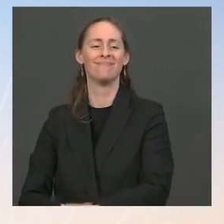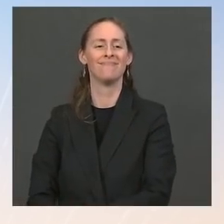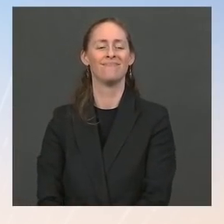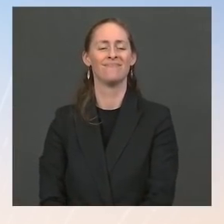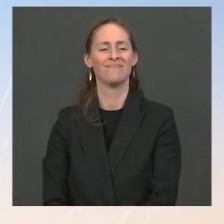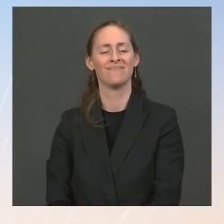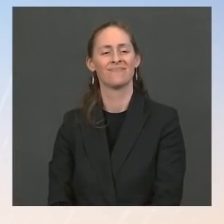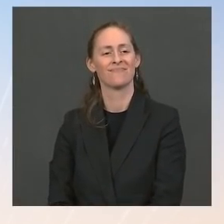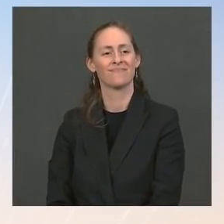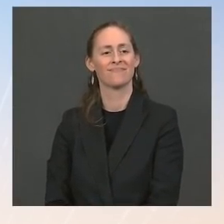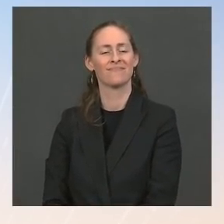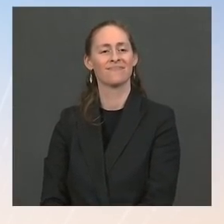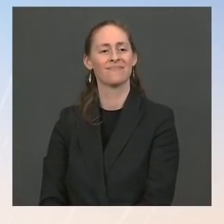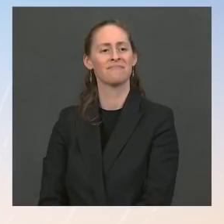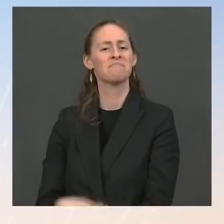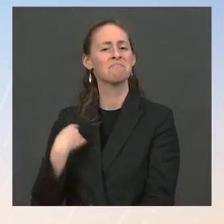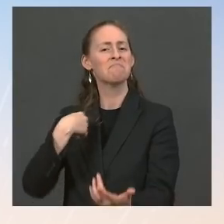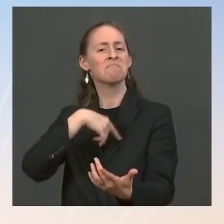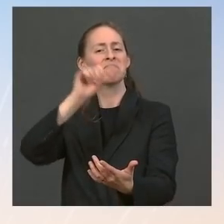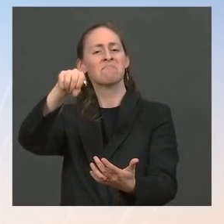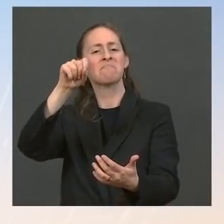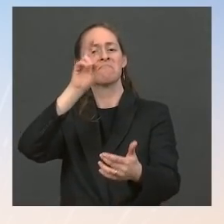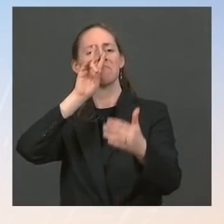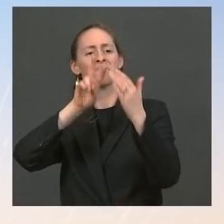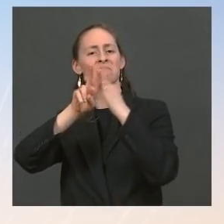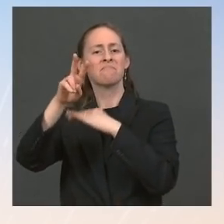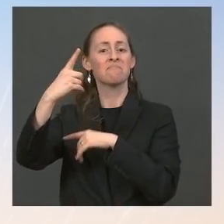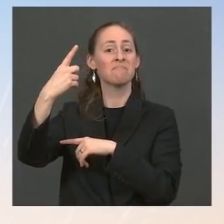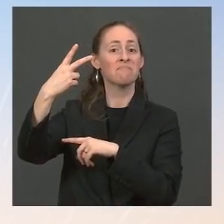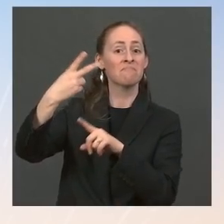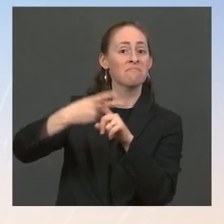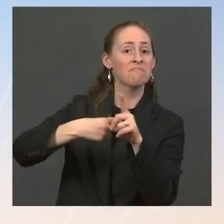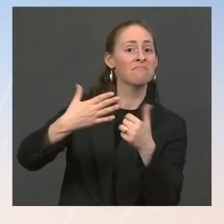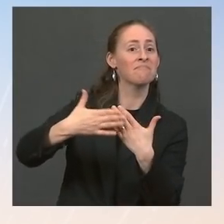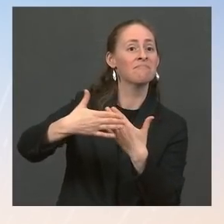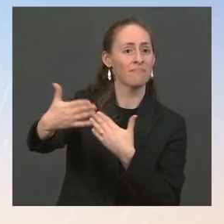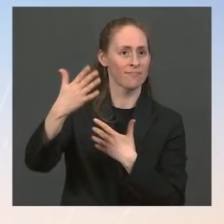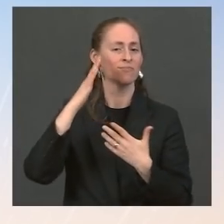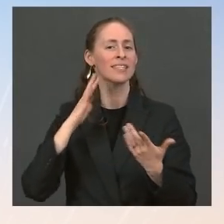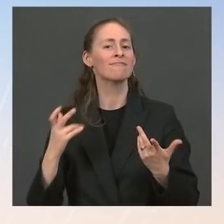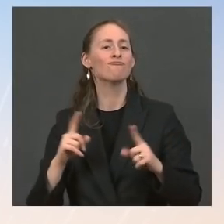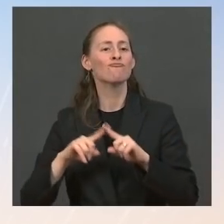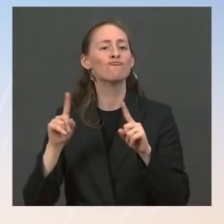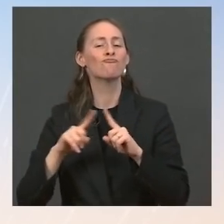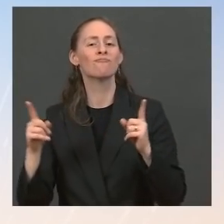months from now we will have a whole bevy of events and photos and interviews that --